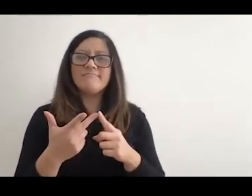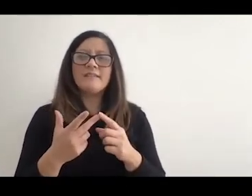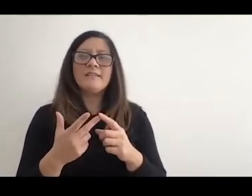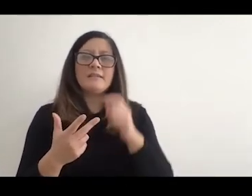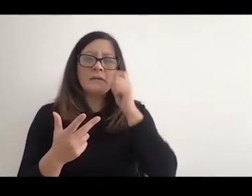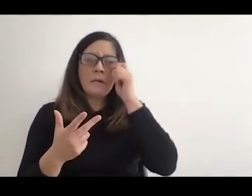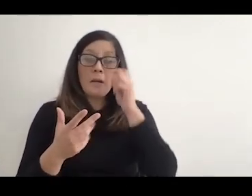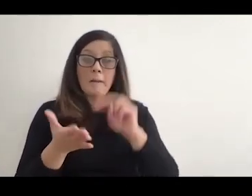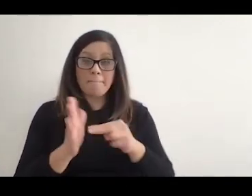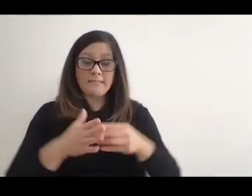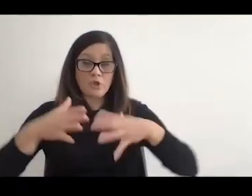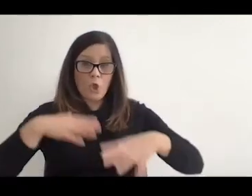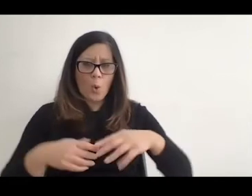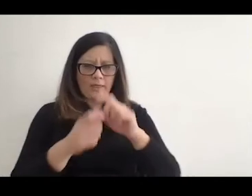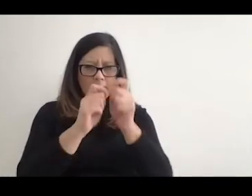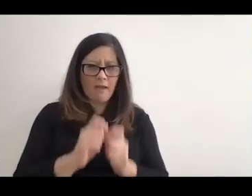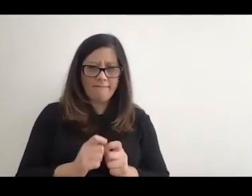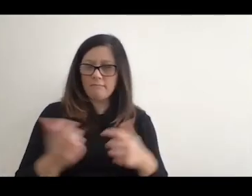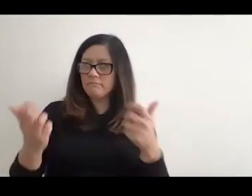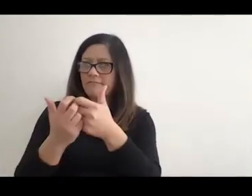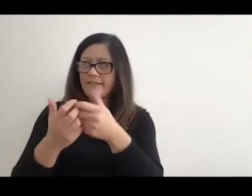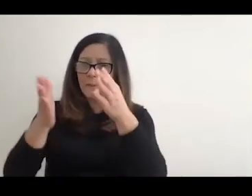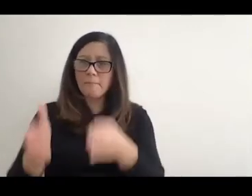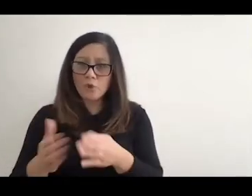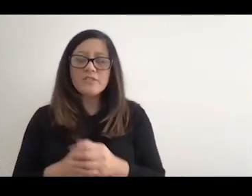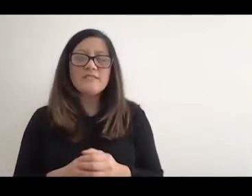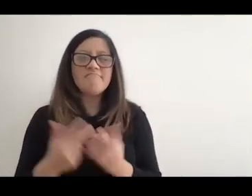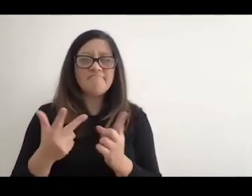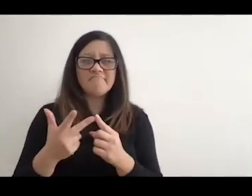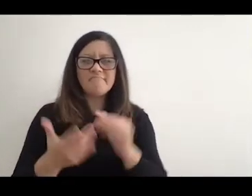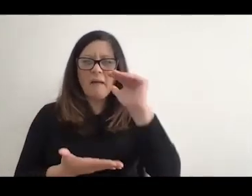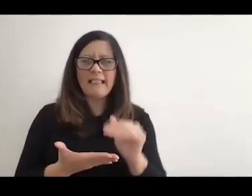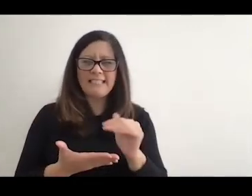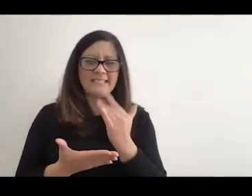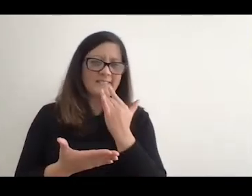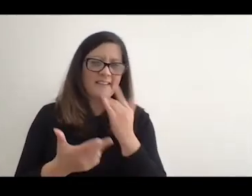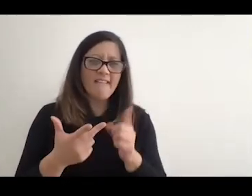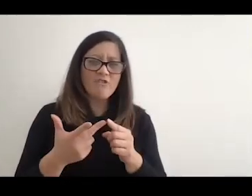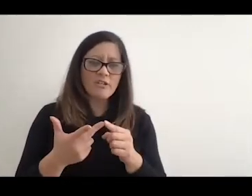Now. It's not that I'm, it's my least favorite. It's just for me,